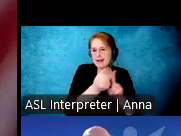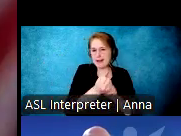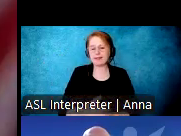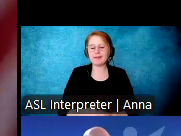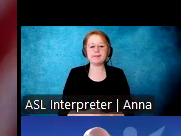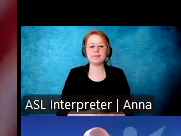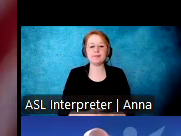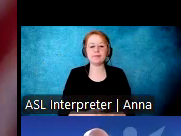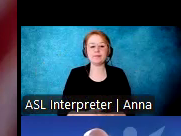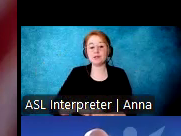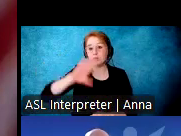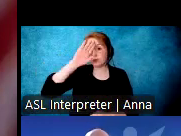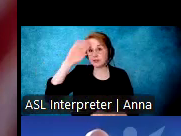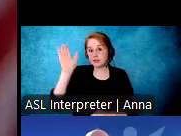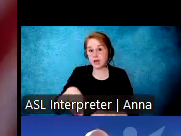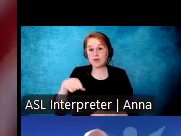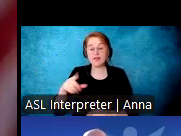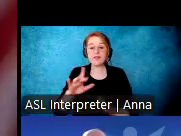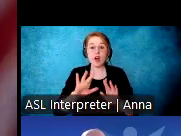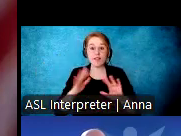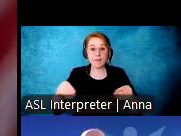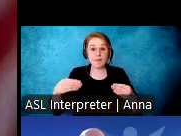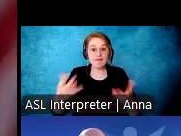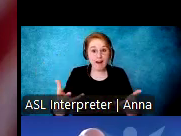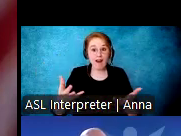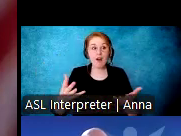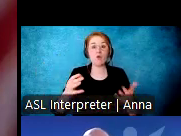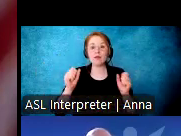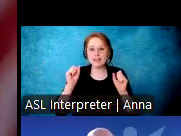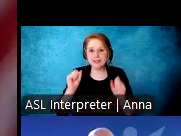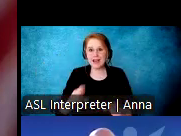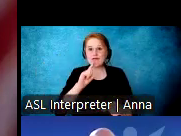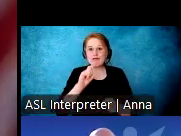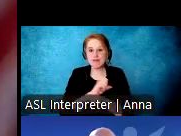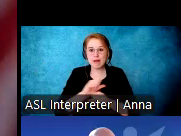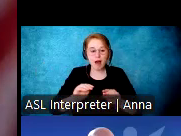We know that by being able to provide this online, we can reach the population of the state and help to make a bigger impact